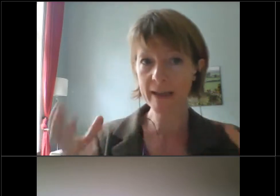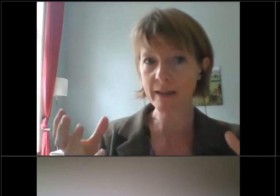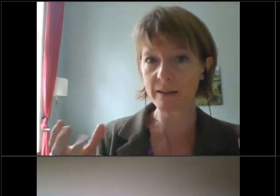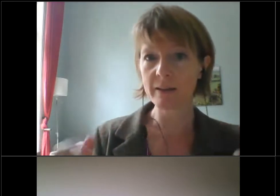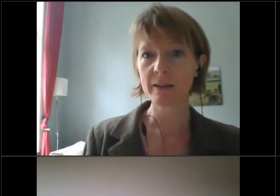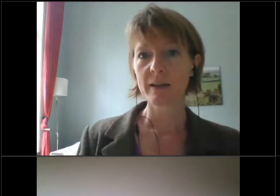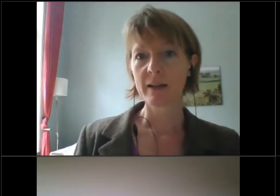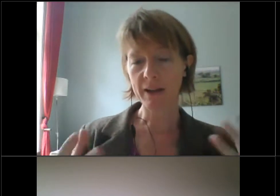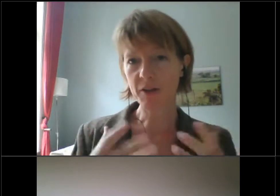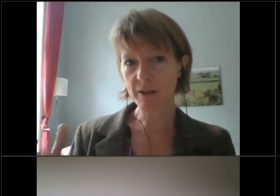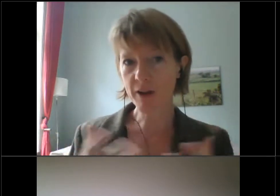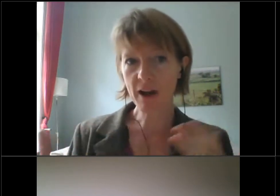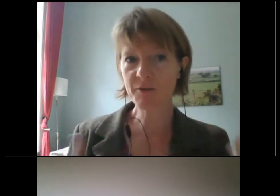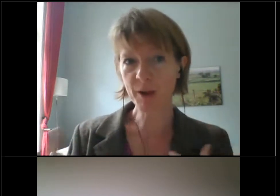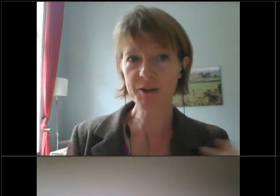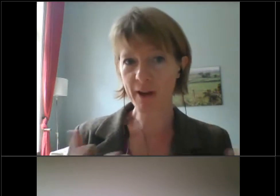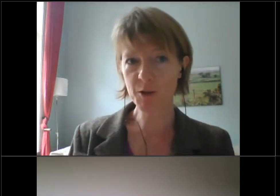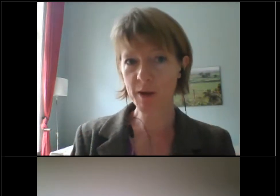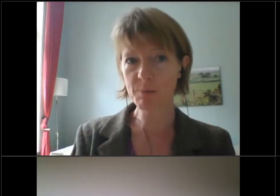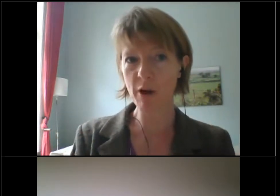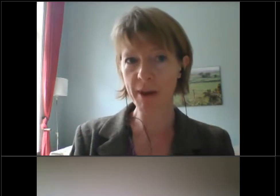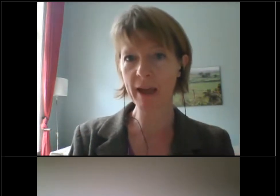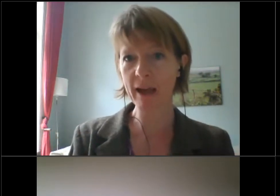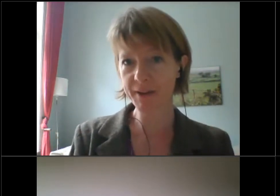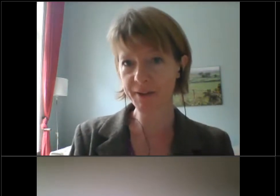Alumni are the lifeblood of how you keep running.